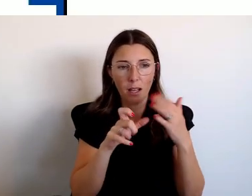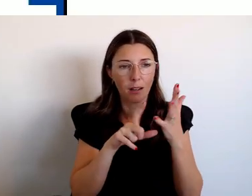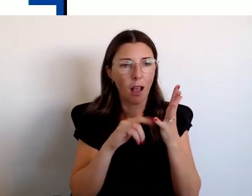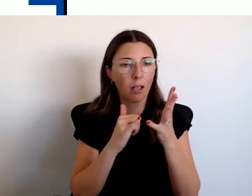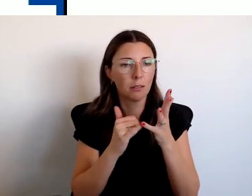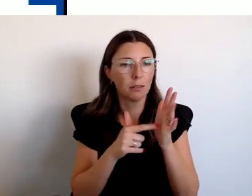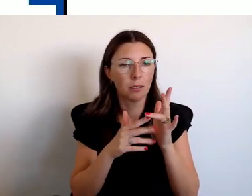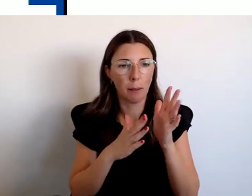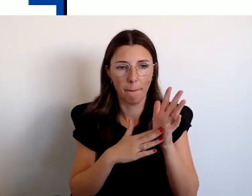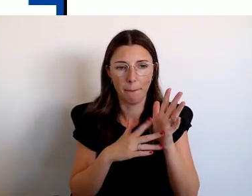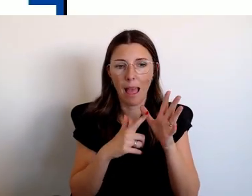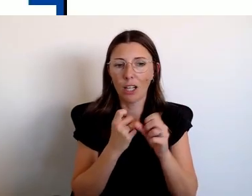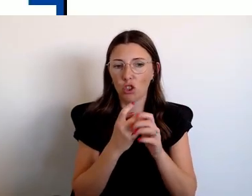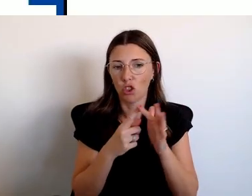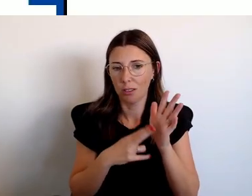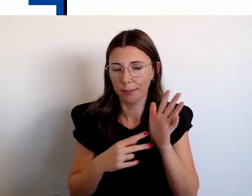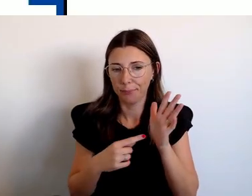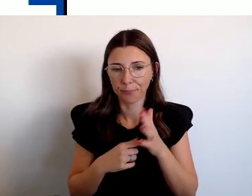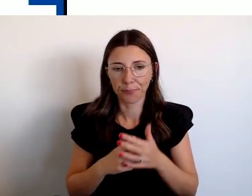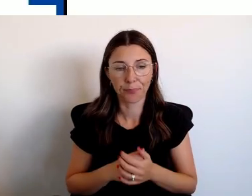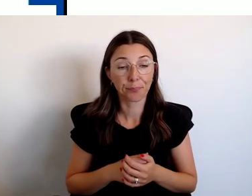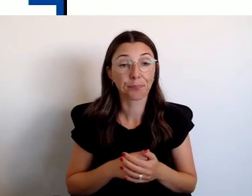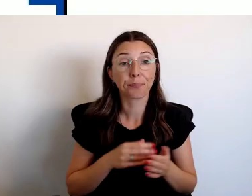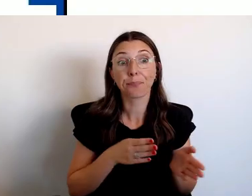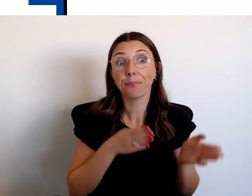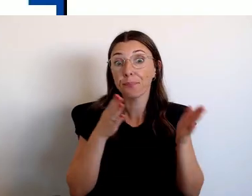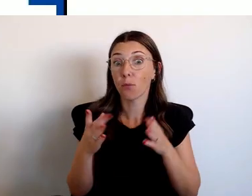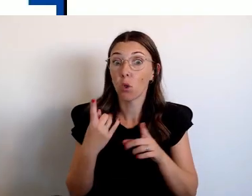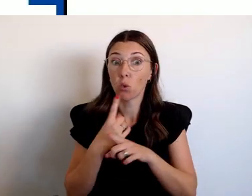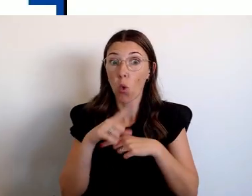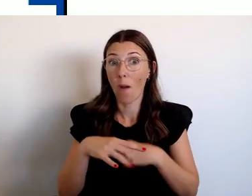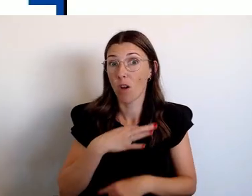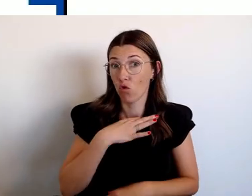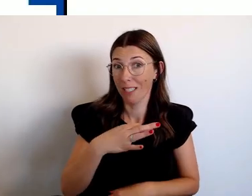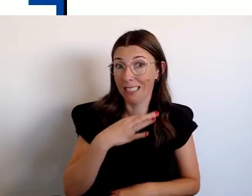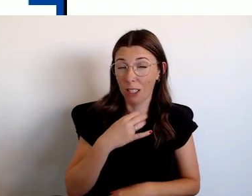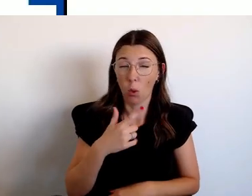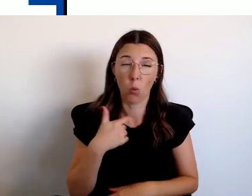So, turning to risk, we've always been heavily focused on